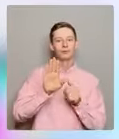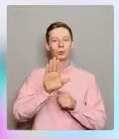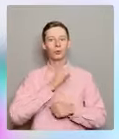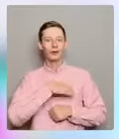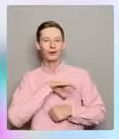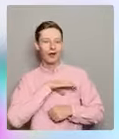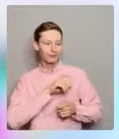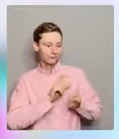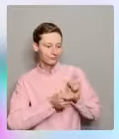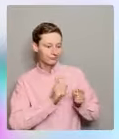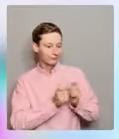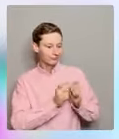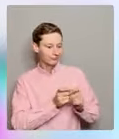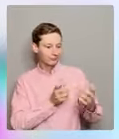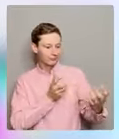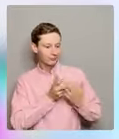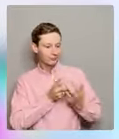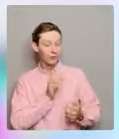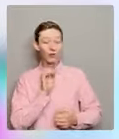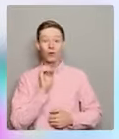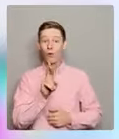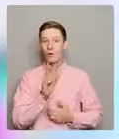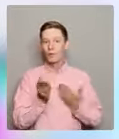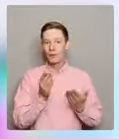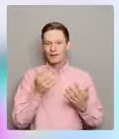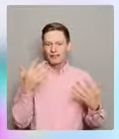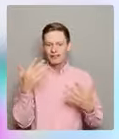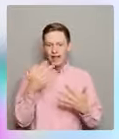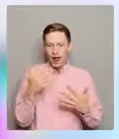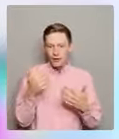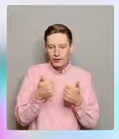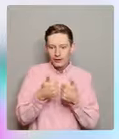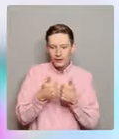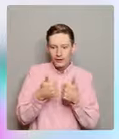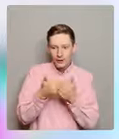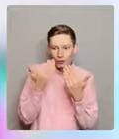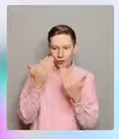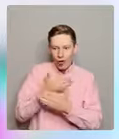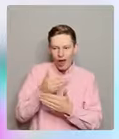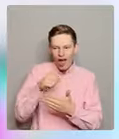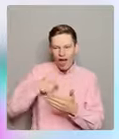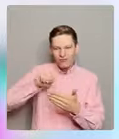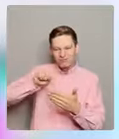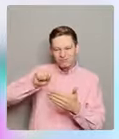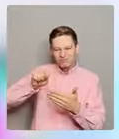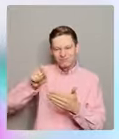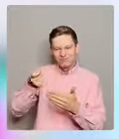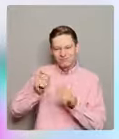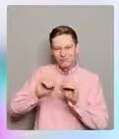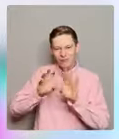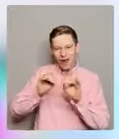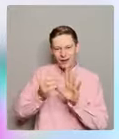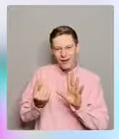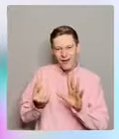or like to meticulously customize your characters, or maybe even secretly turn your brightness all the way up on dark horror games?